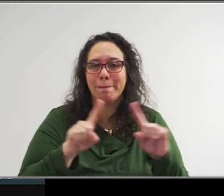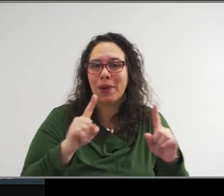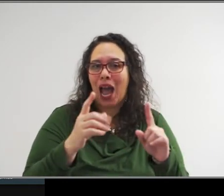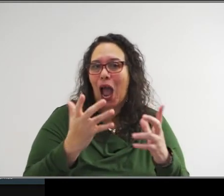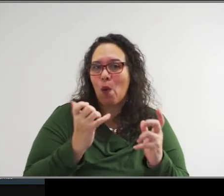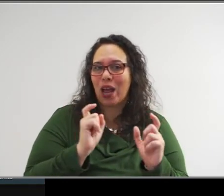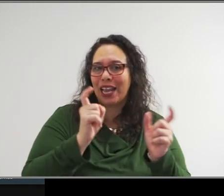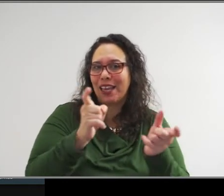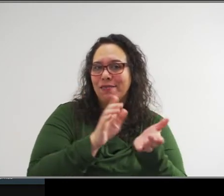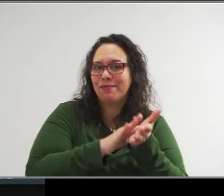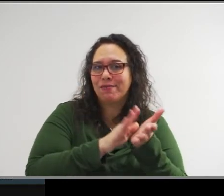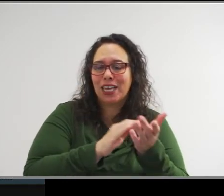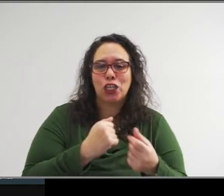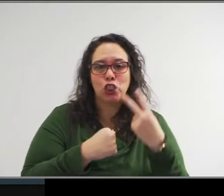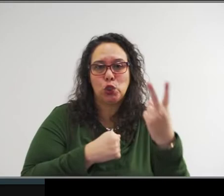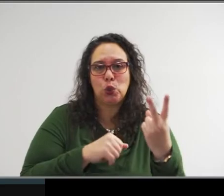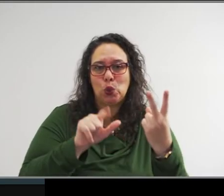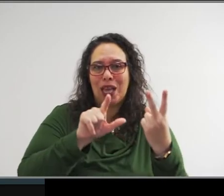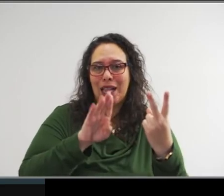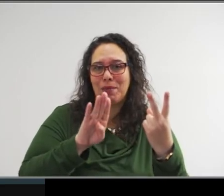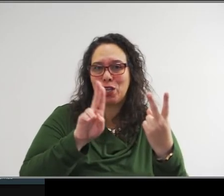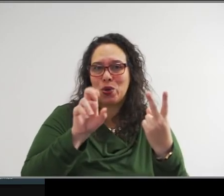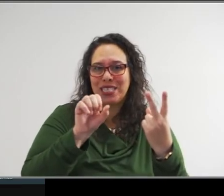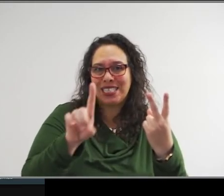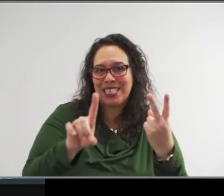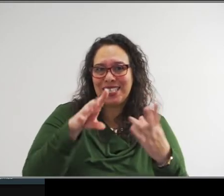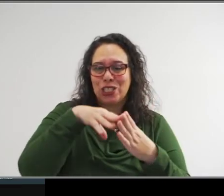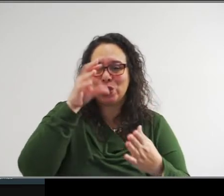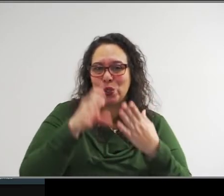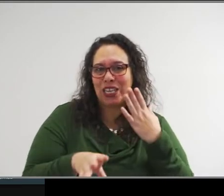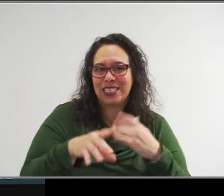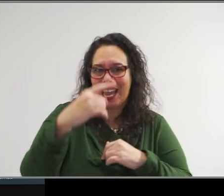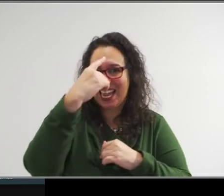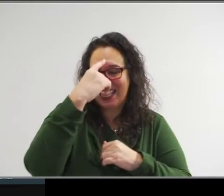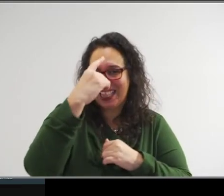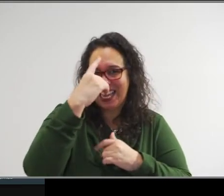LBUS the students that I think we're at the core